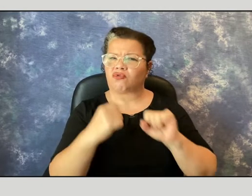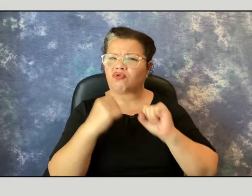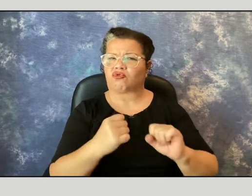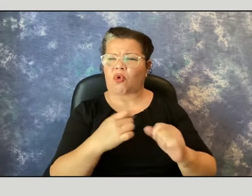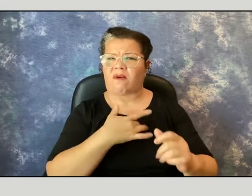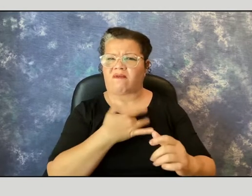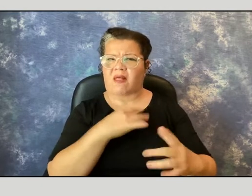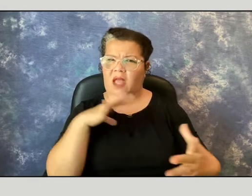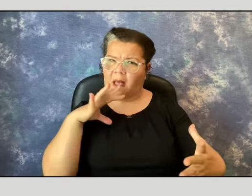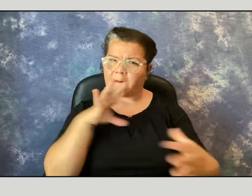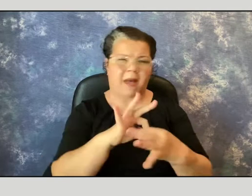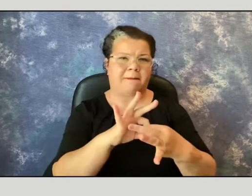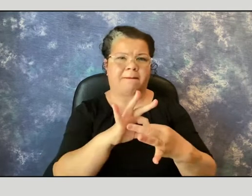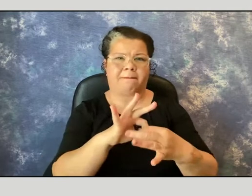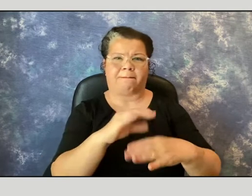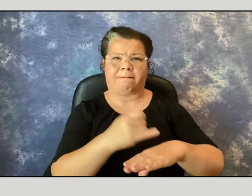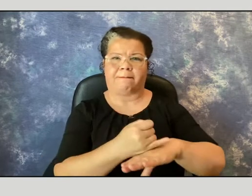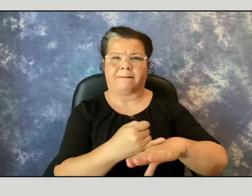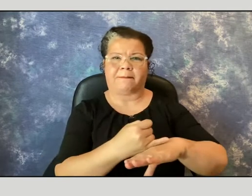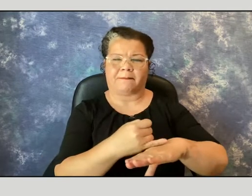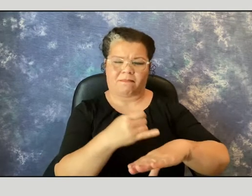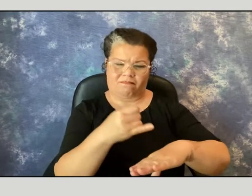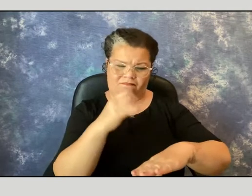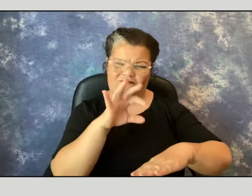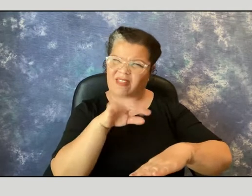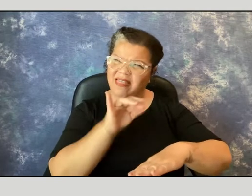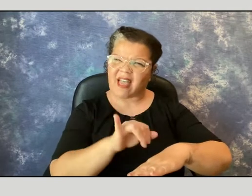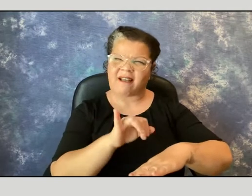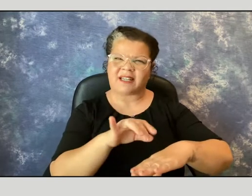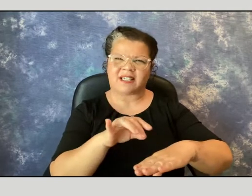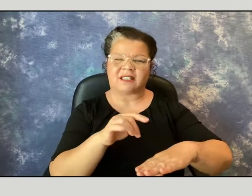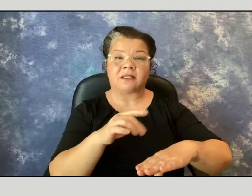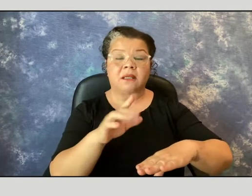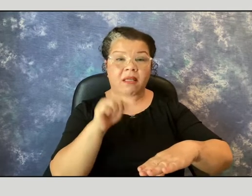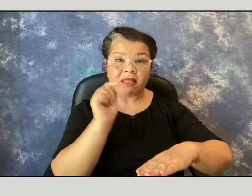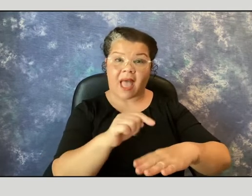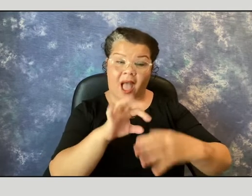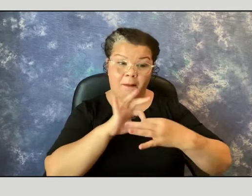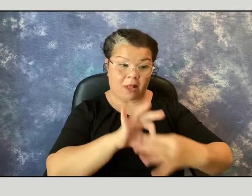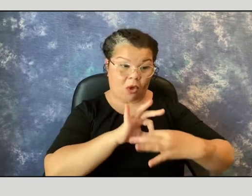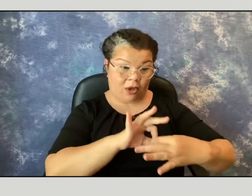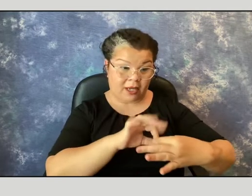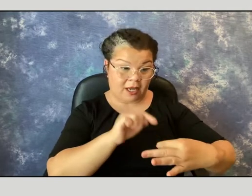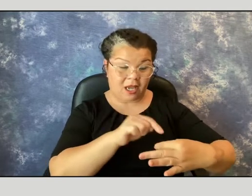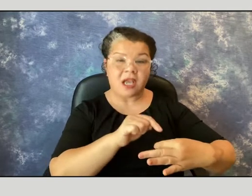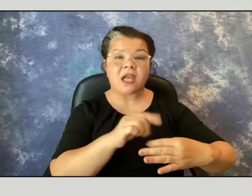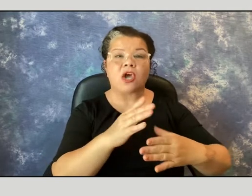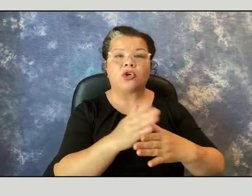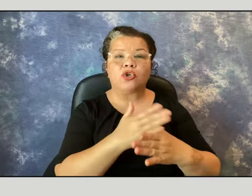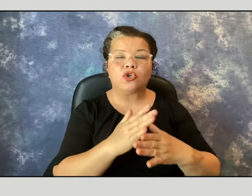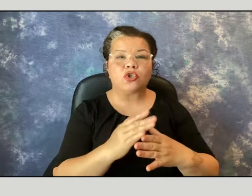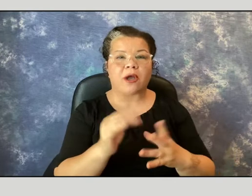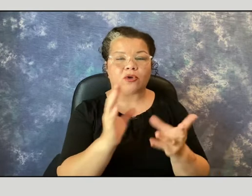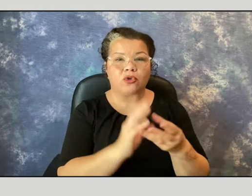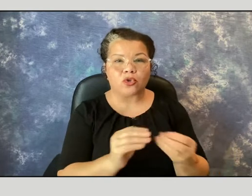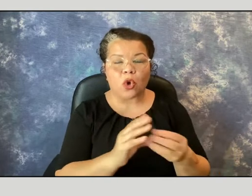and that belongingness is based on shared stories, shared experience, shared culture,